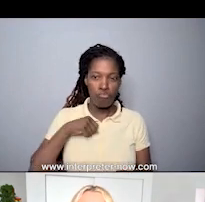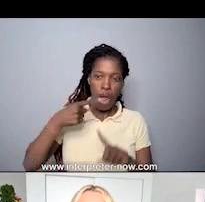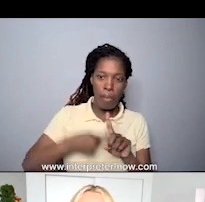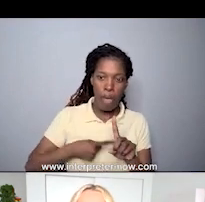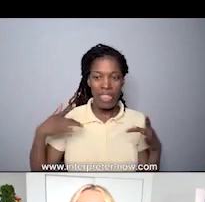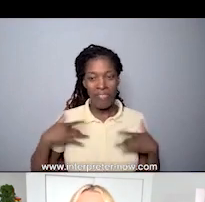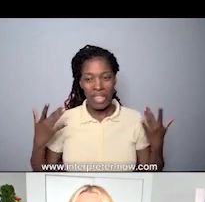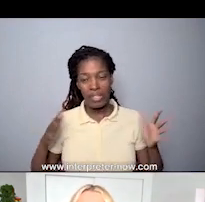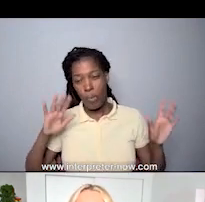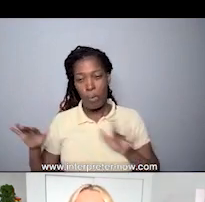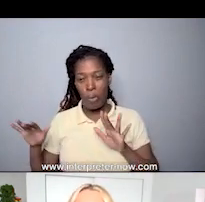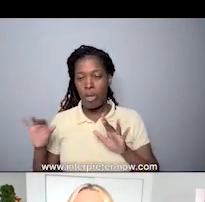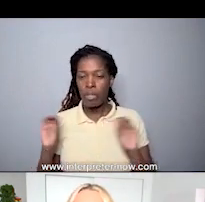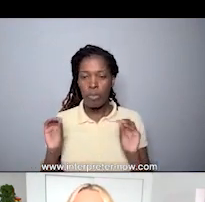and celebrating pride month with lots of events.